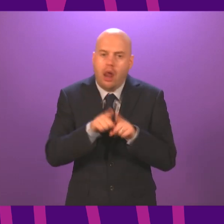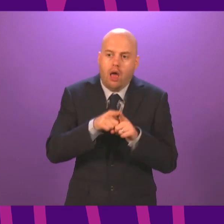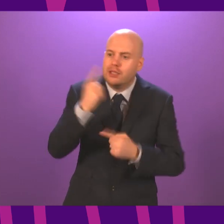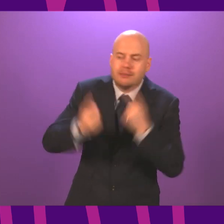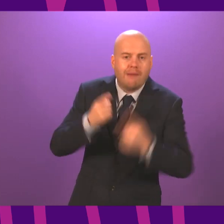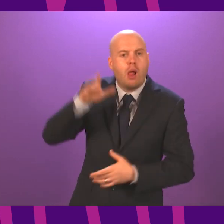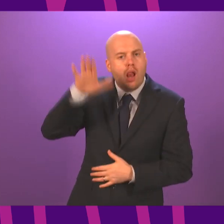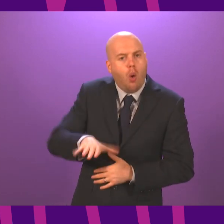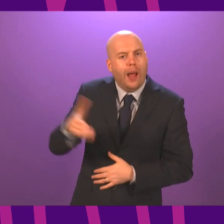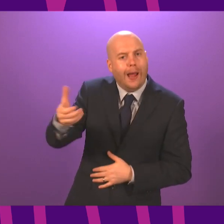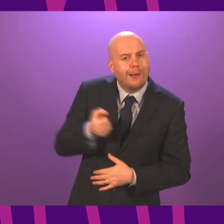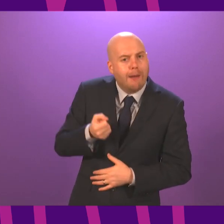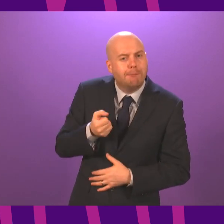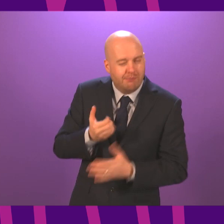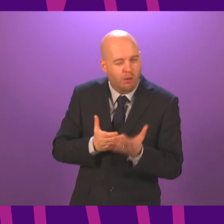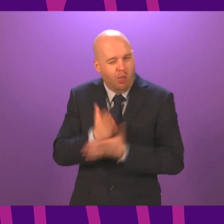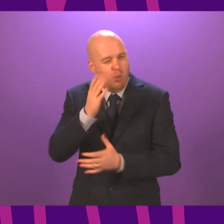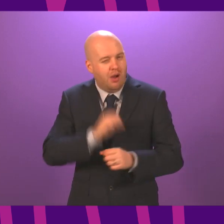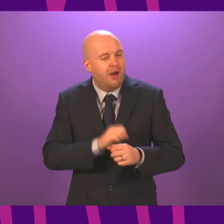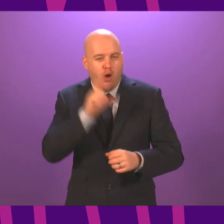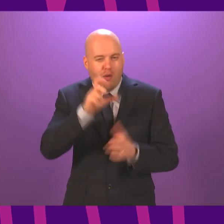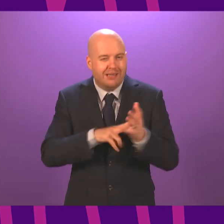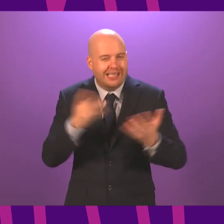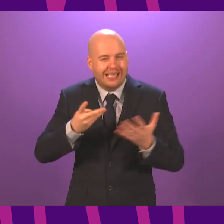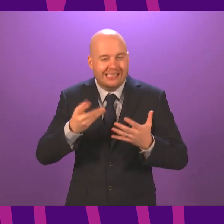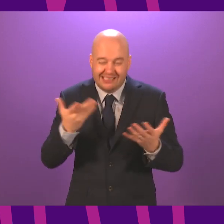during the Covid pandemic. That includes increasing the Scottish welfare fund,